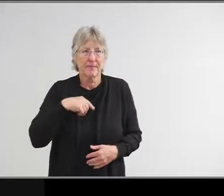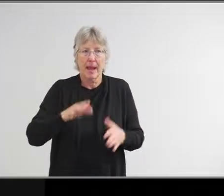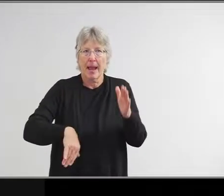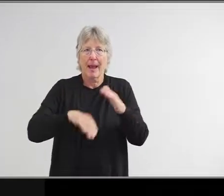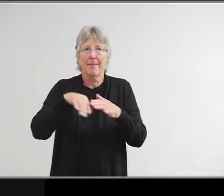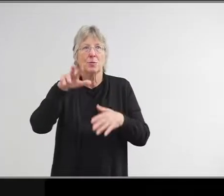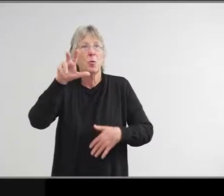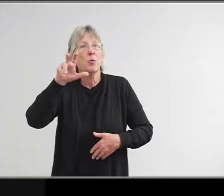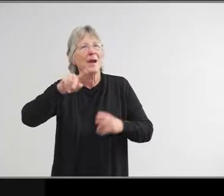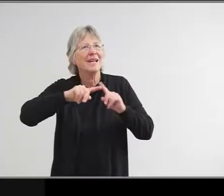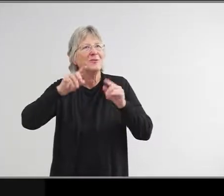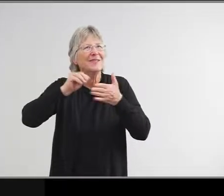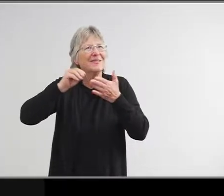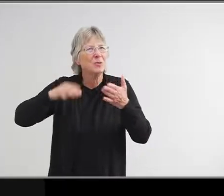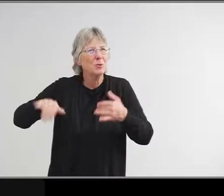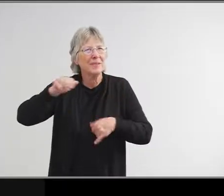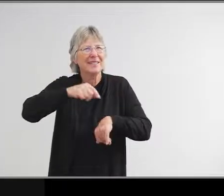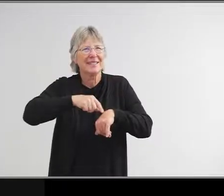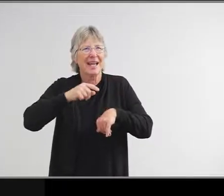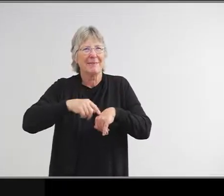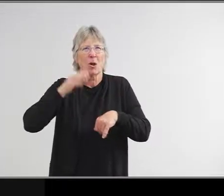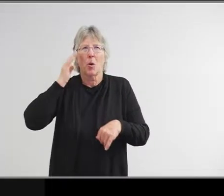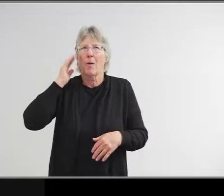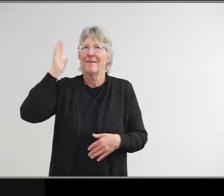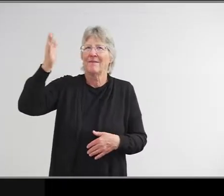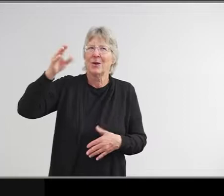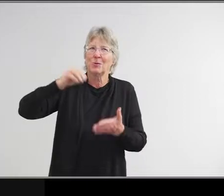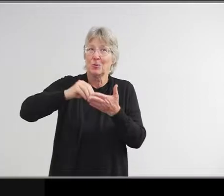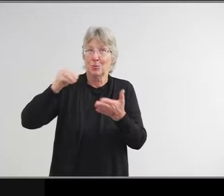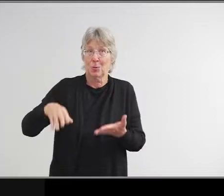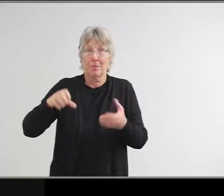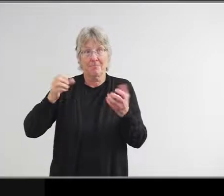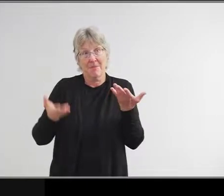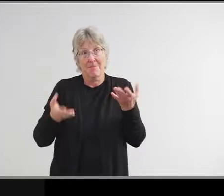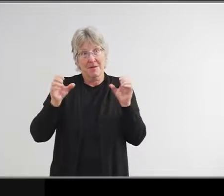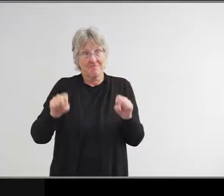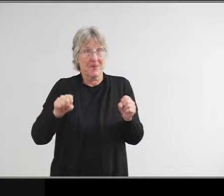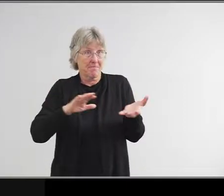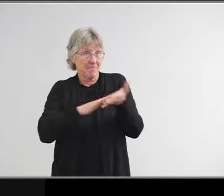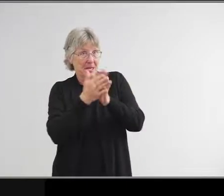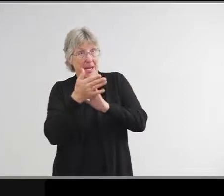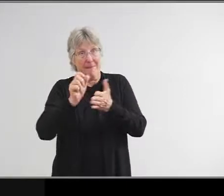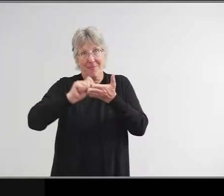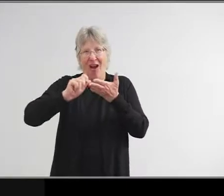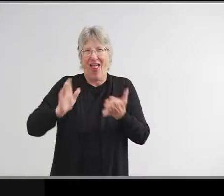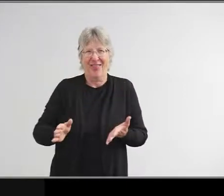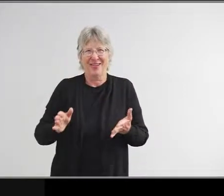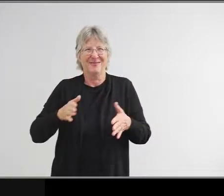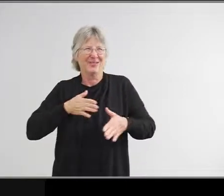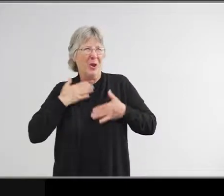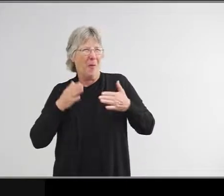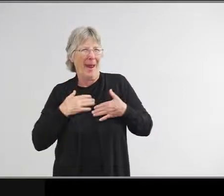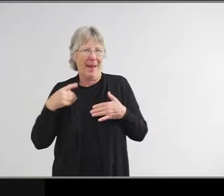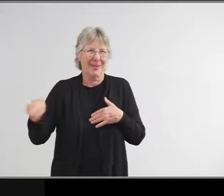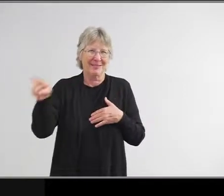We know that among our students are future authors and we're very excited that these authors are going to be able to share their craft.